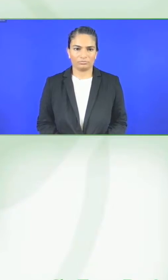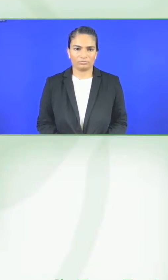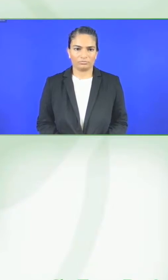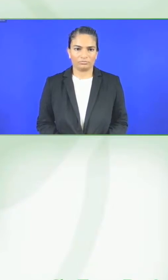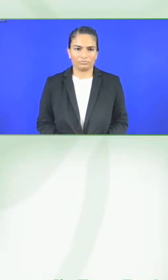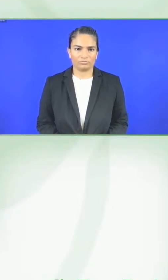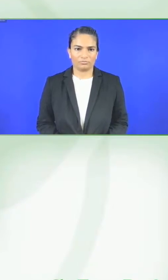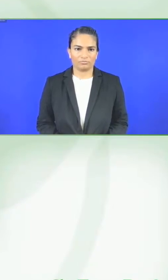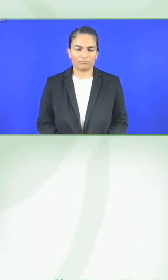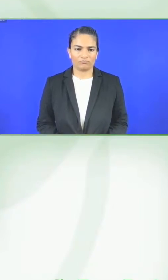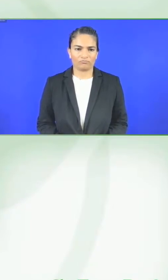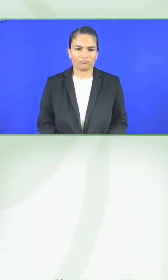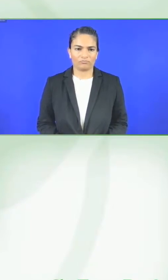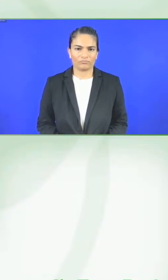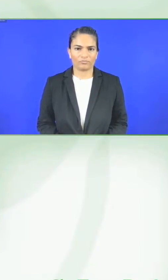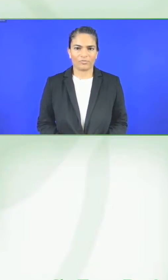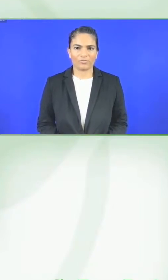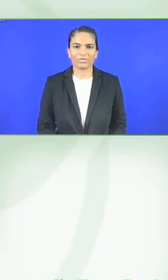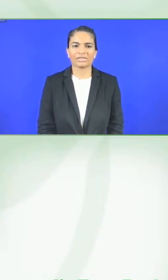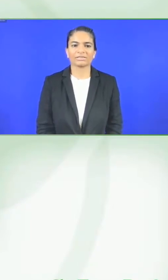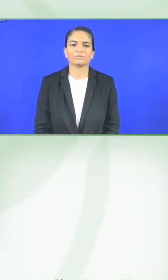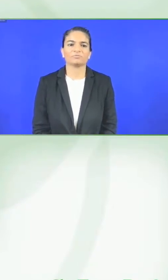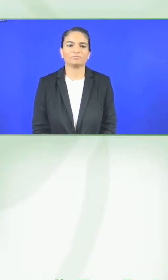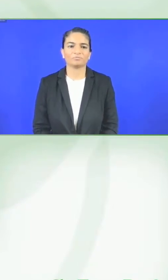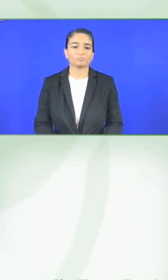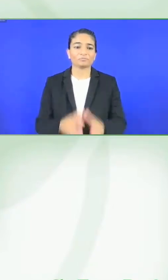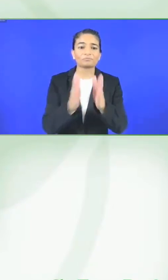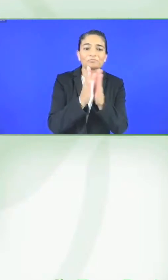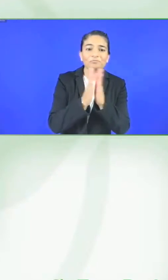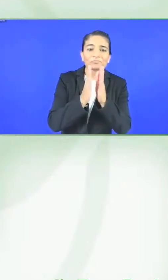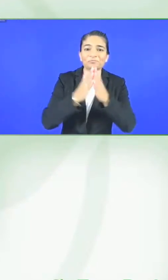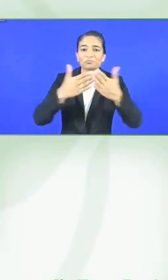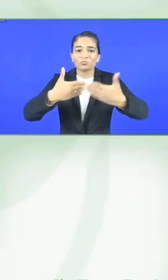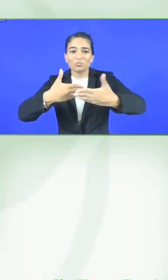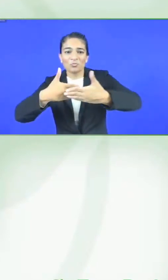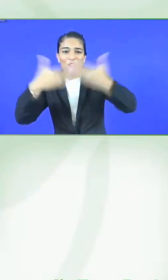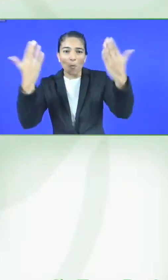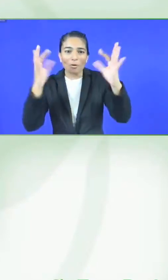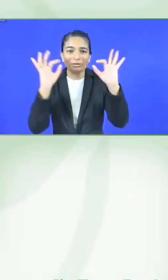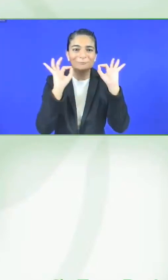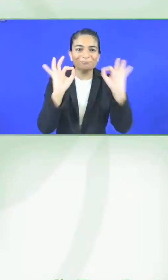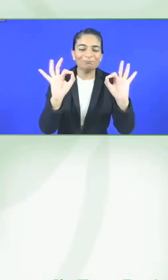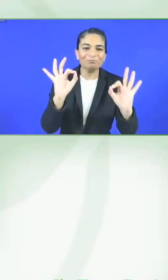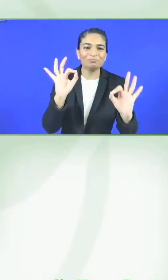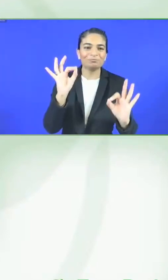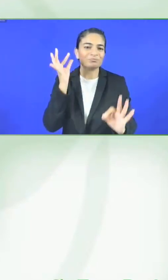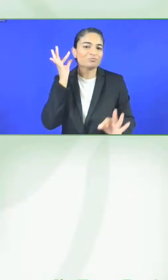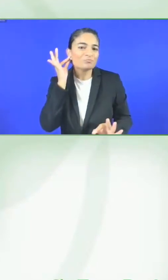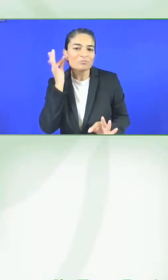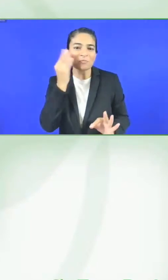We are over here right now ready to start our next panel.